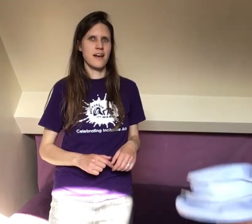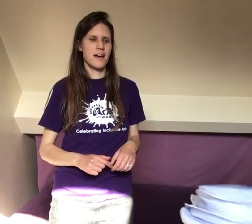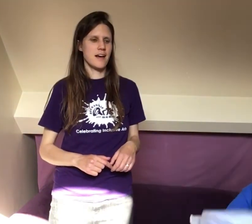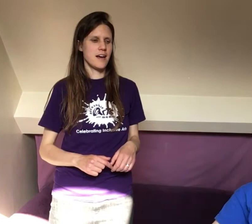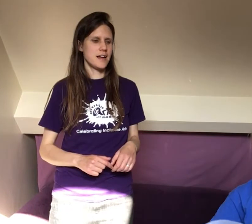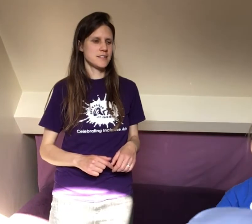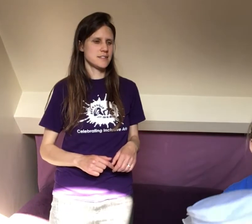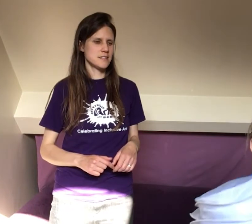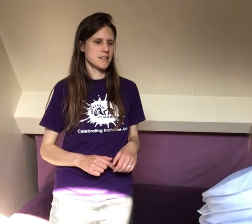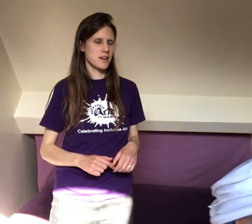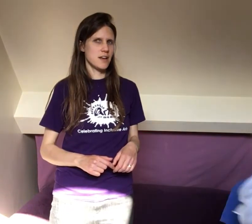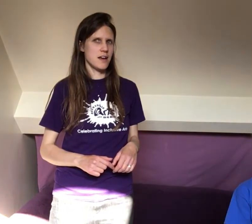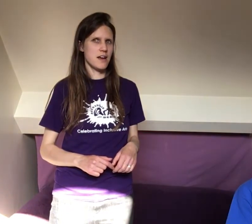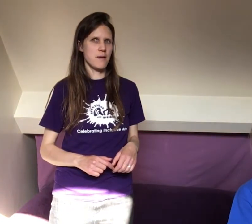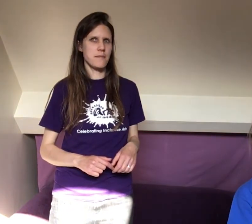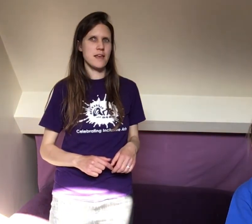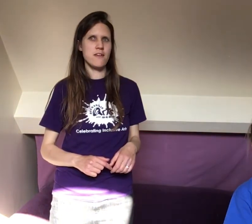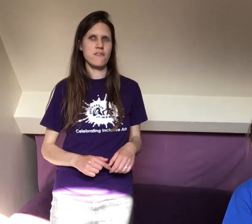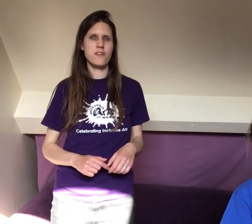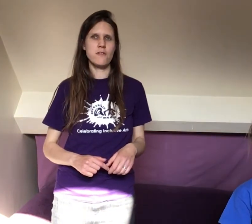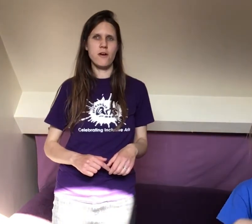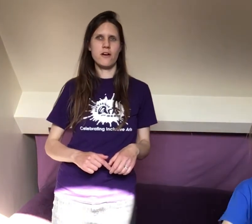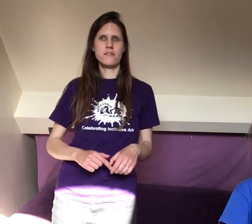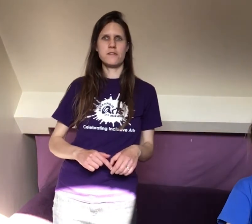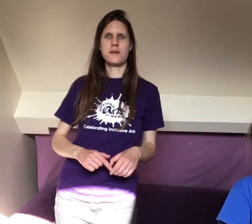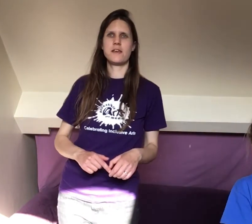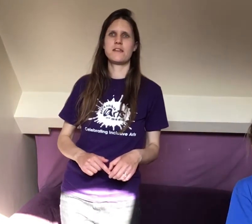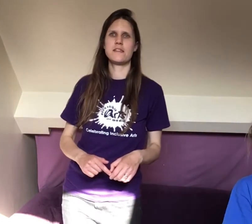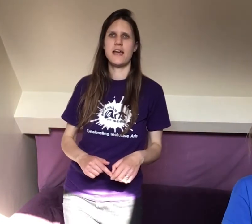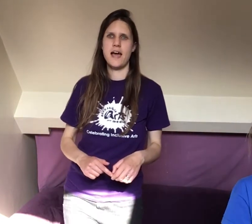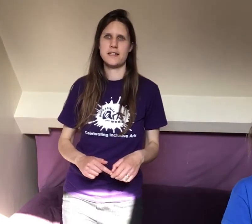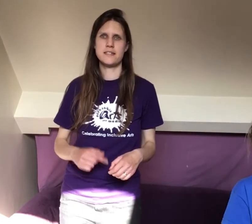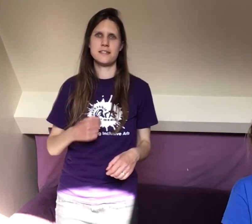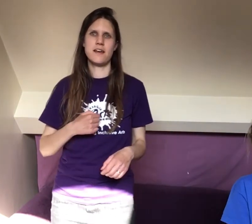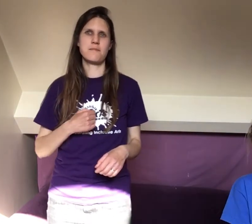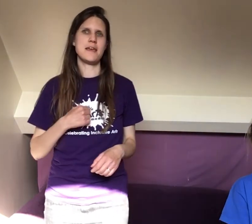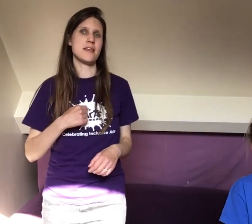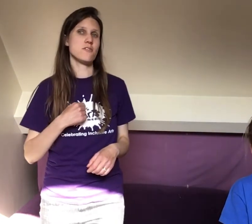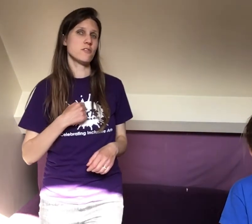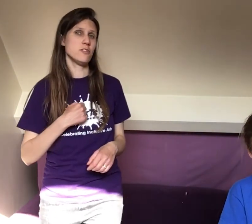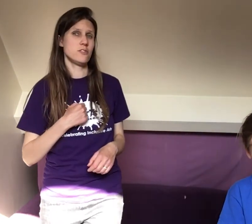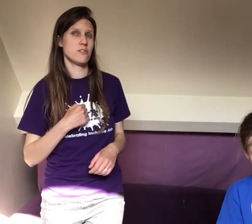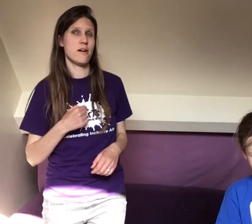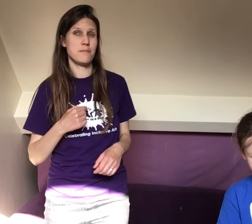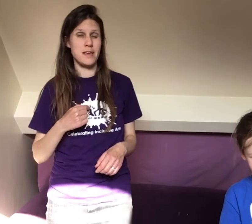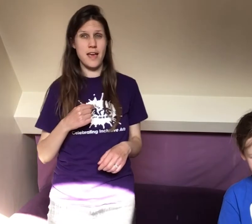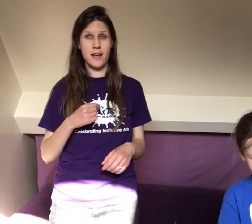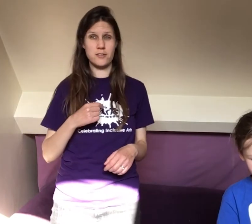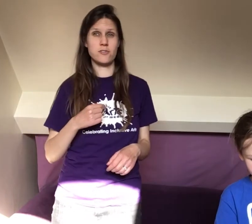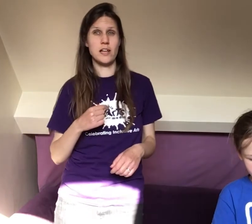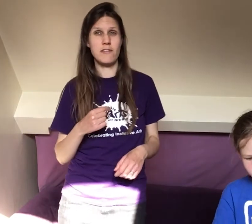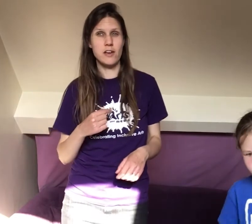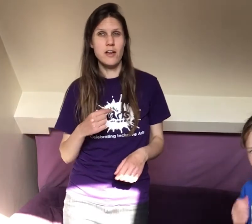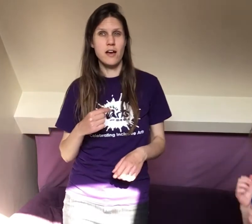And… if you are doing the actions like me, you could try and be extra clever…